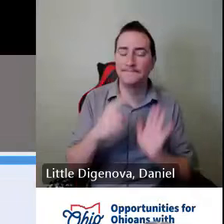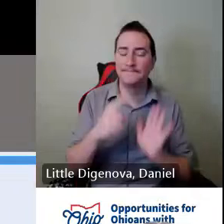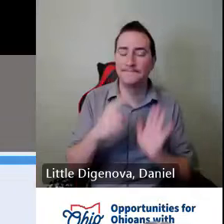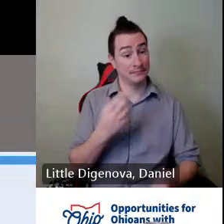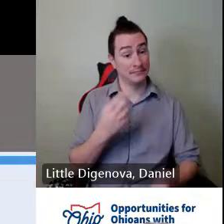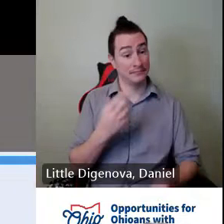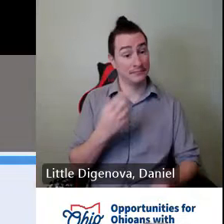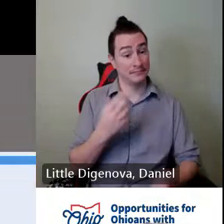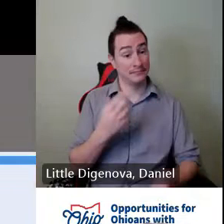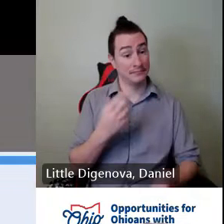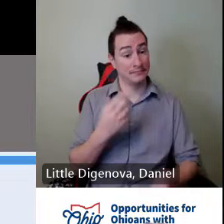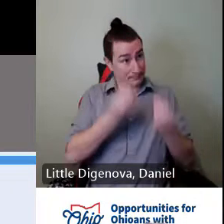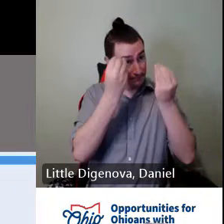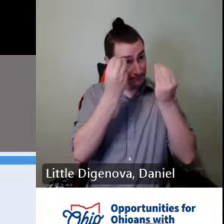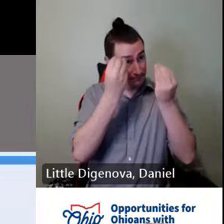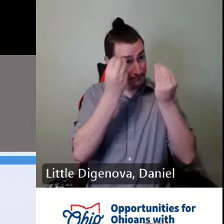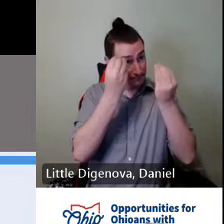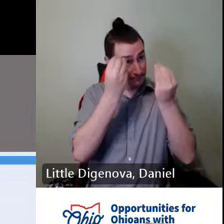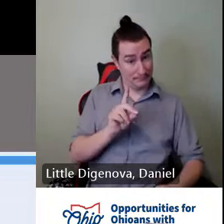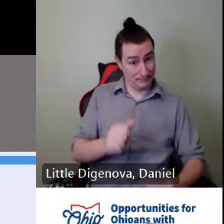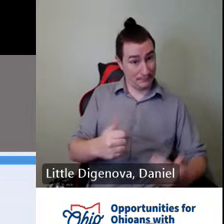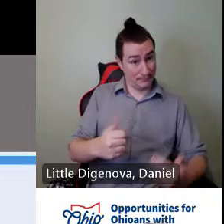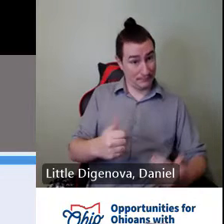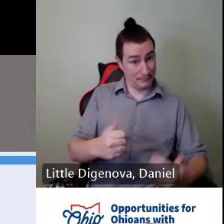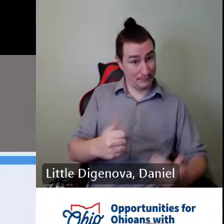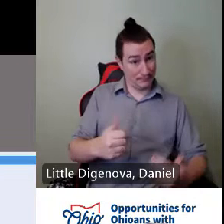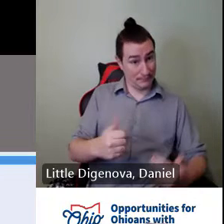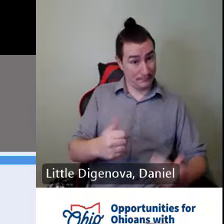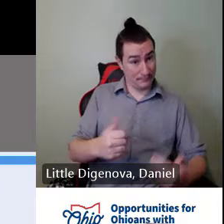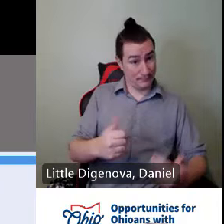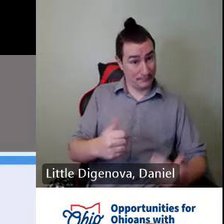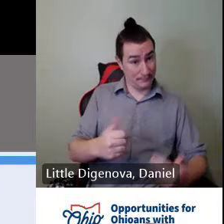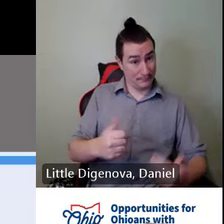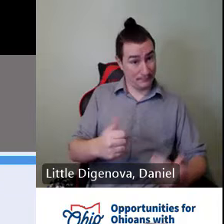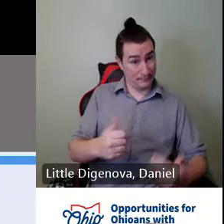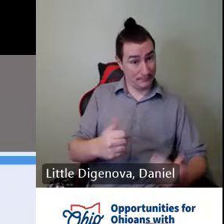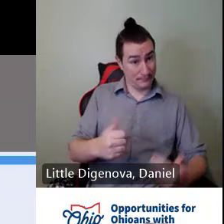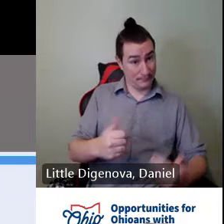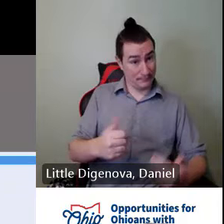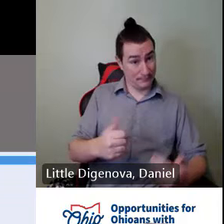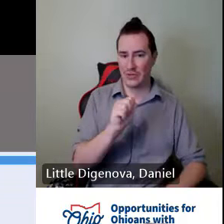is to receive protection under the ADA for a reasonable accommodation at work.